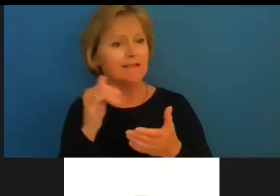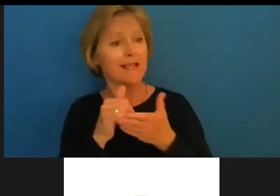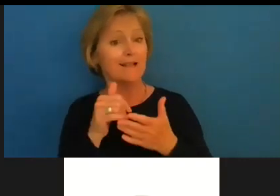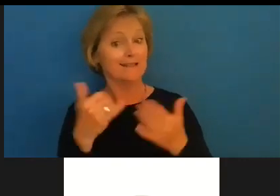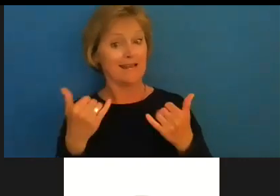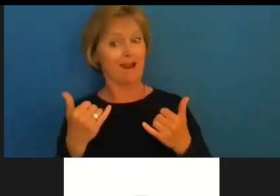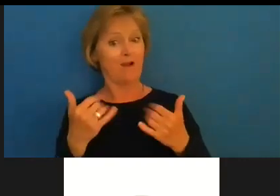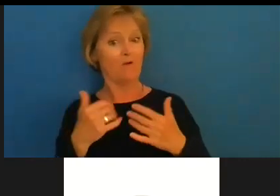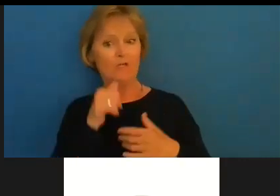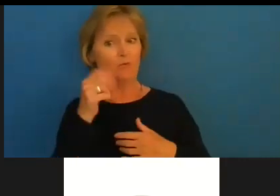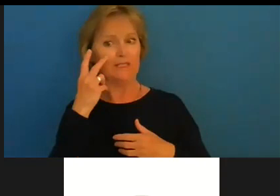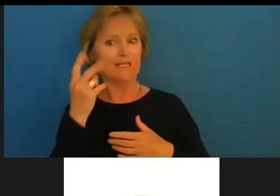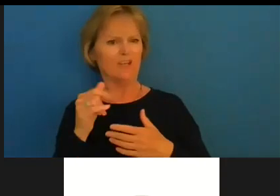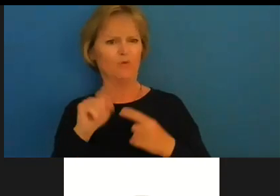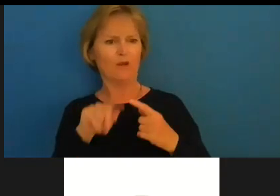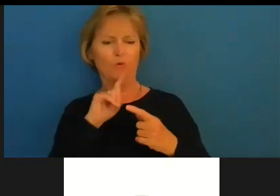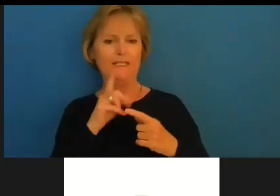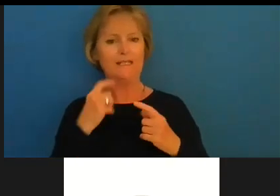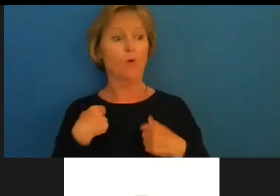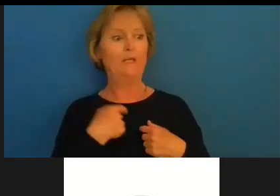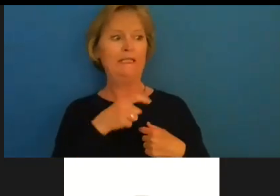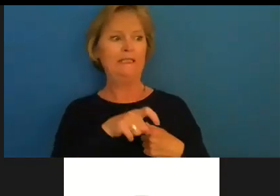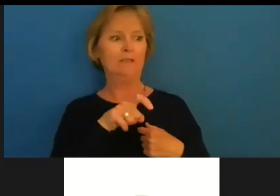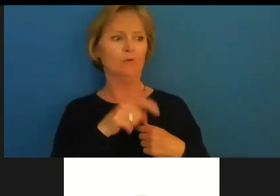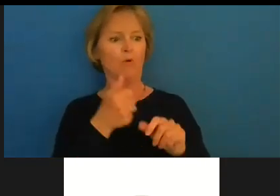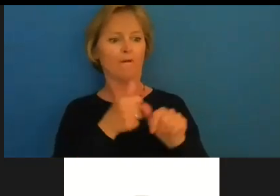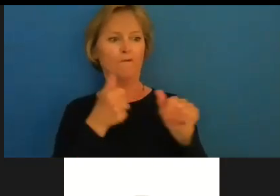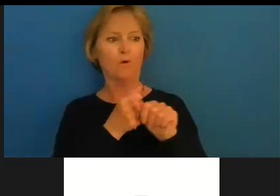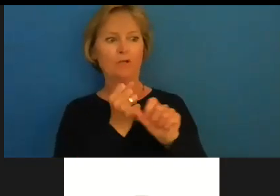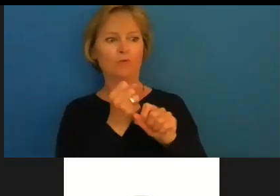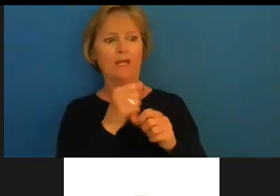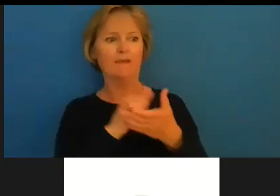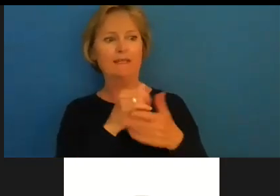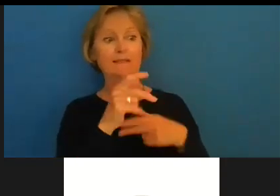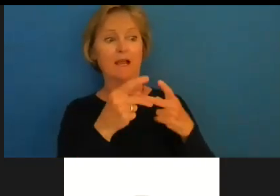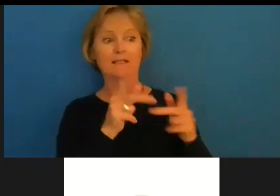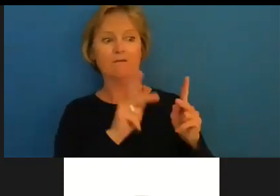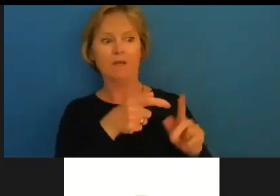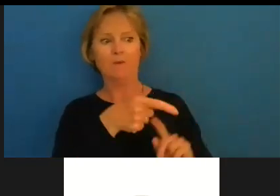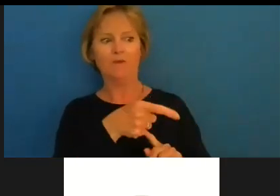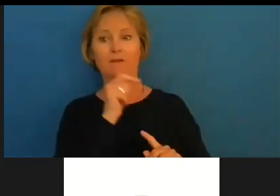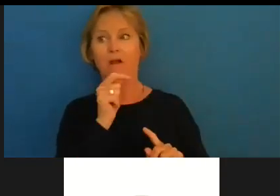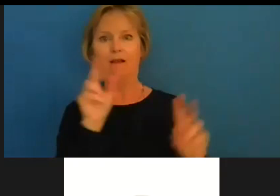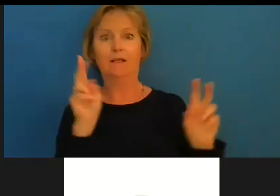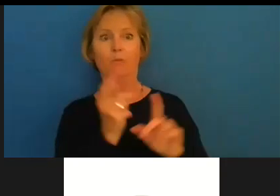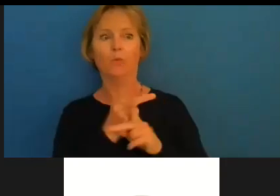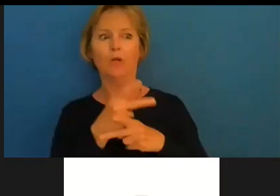can't say, well, we need to avoid creating these kind of people because they're not productive